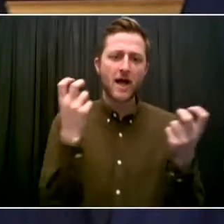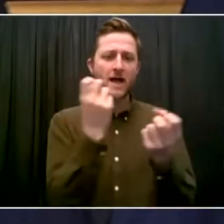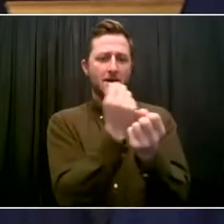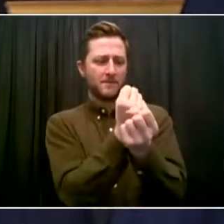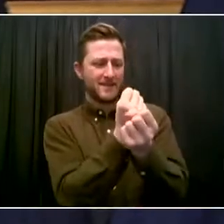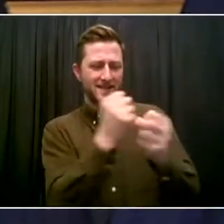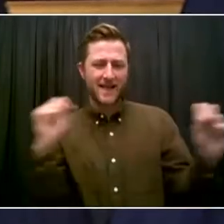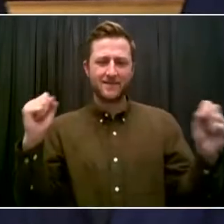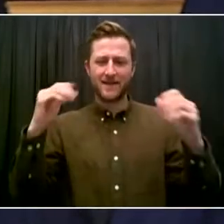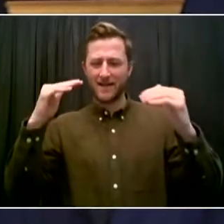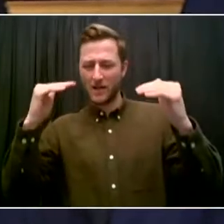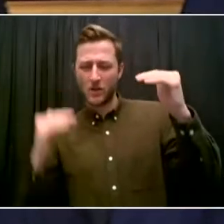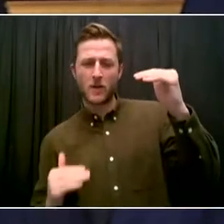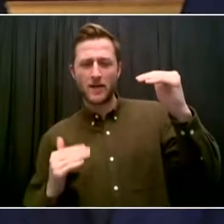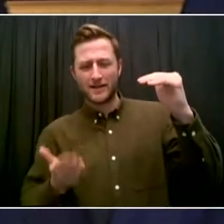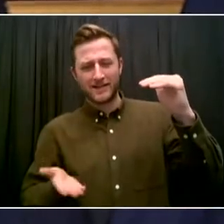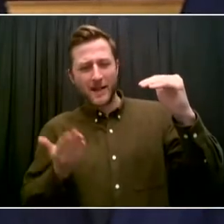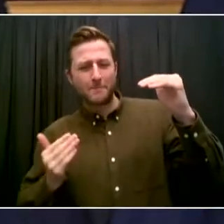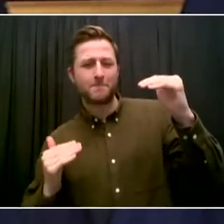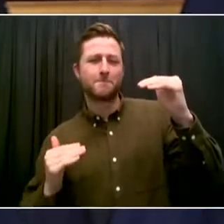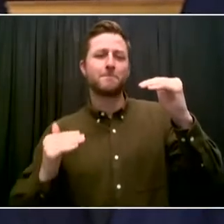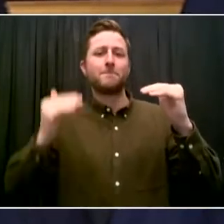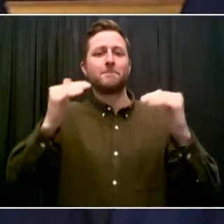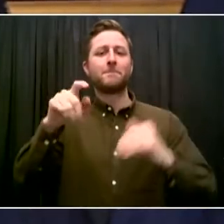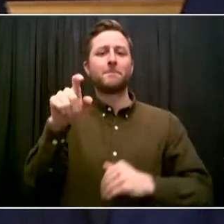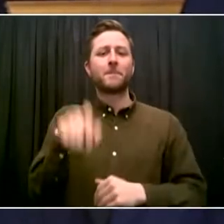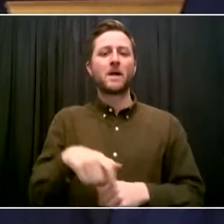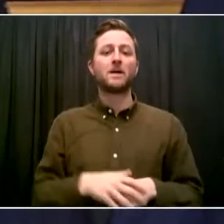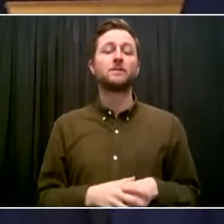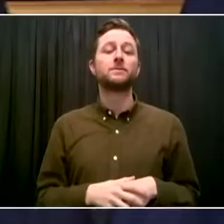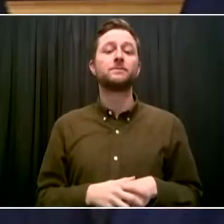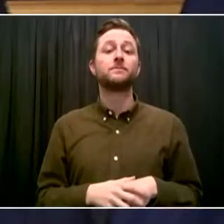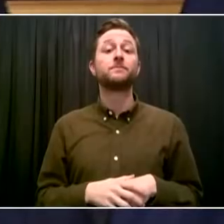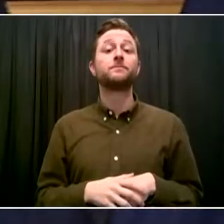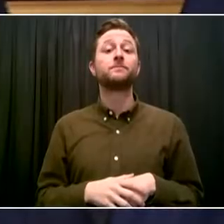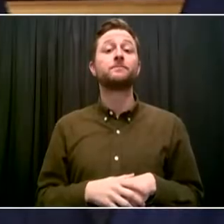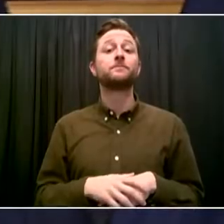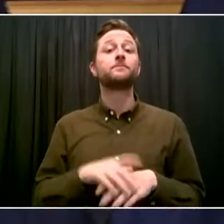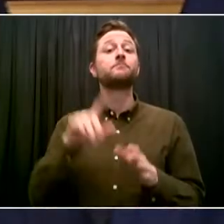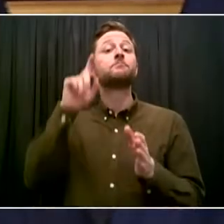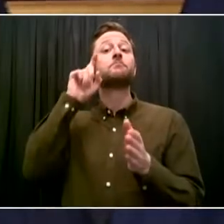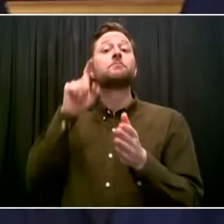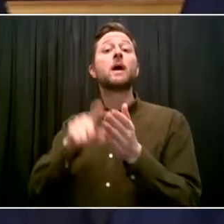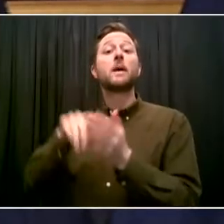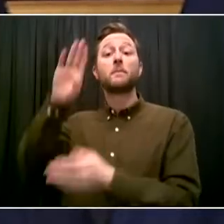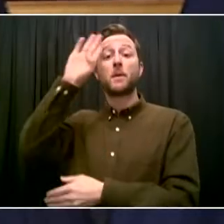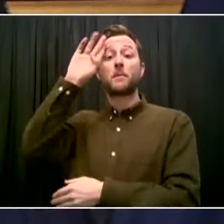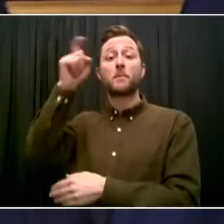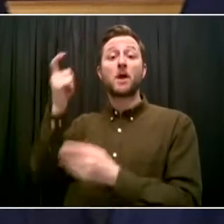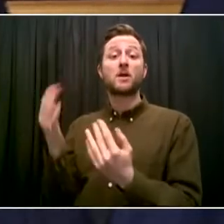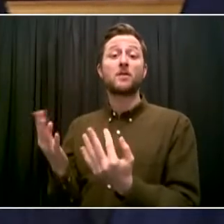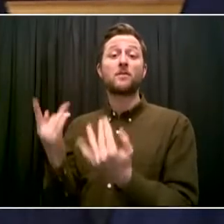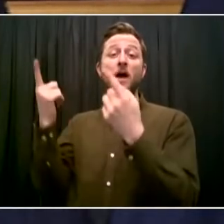RIGHT NOW IT IS THE ADAMS ADMINISTRATION. I HAVE AN